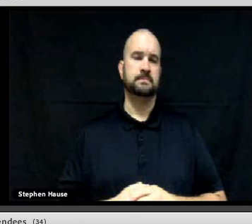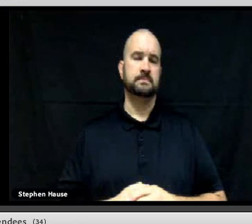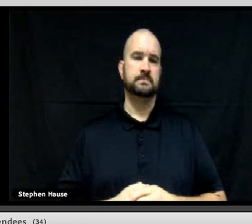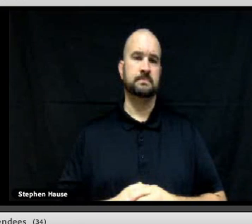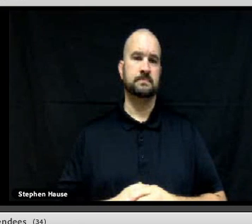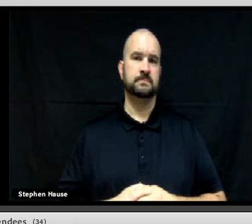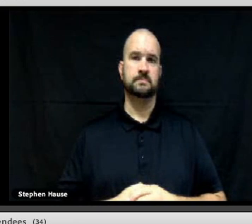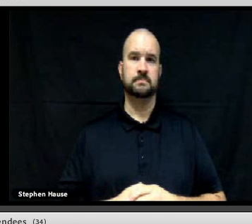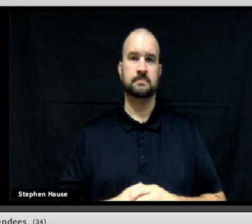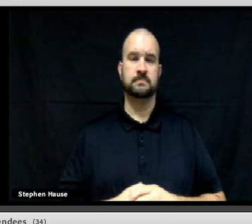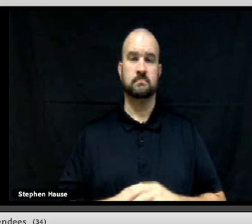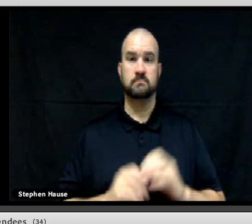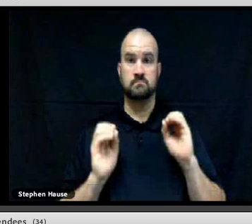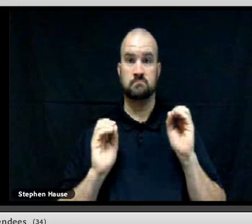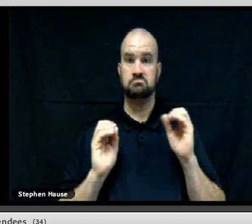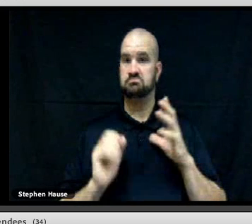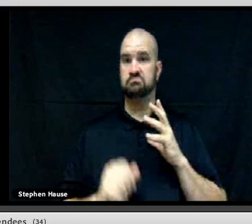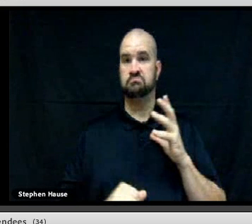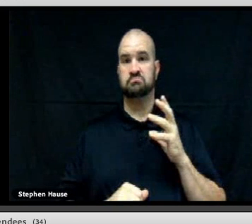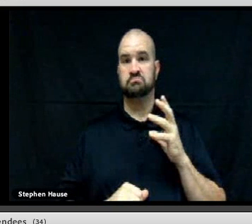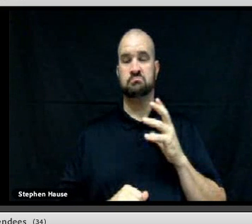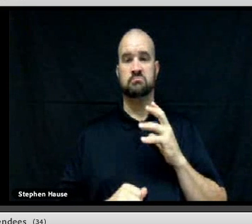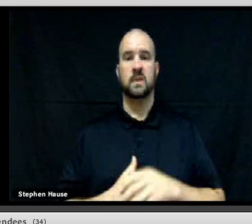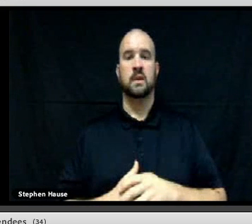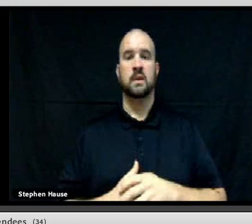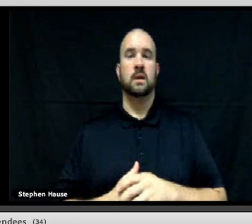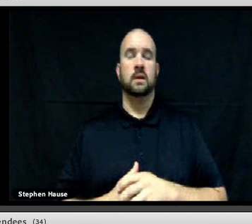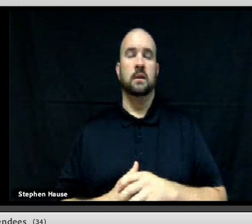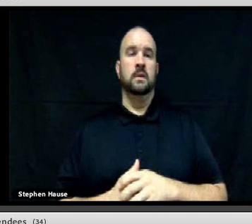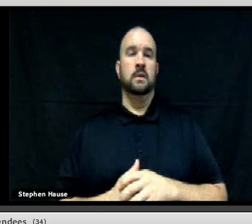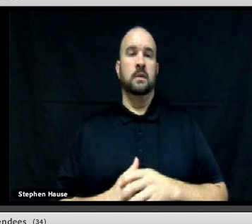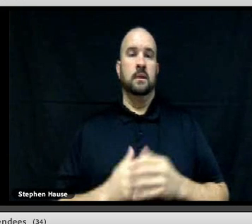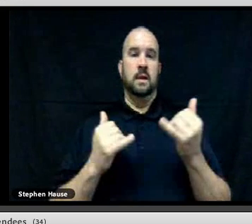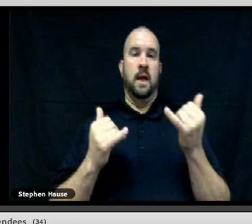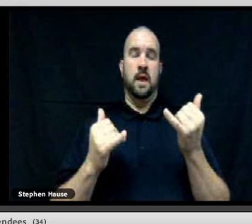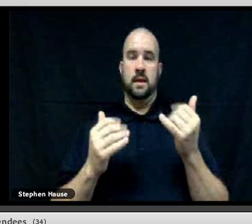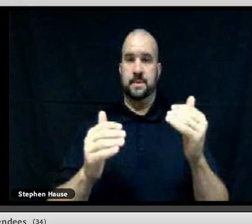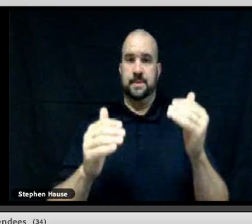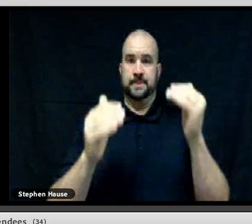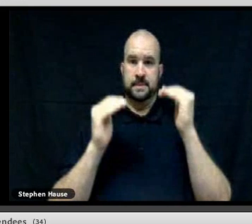No? Okay. So, that brings us to, what is SSDN?